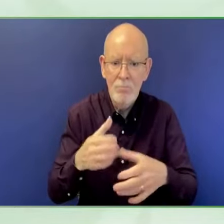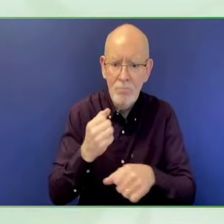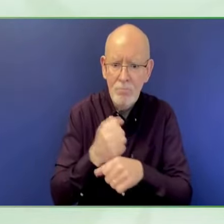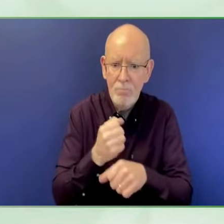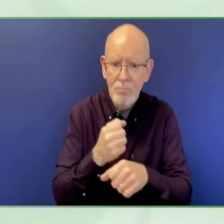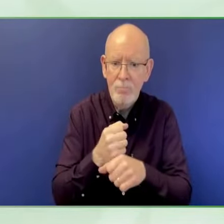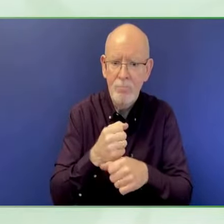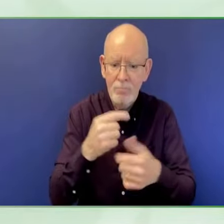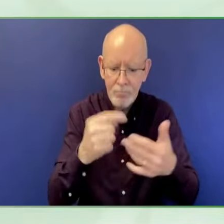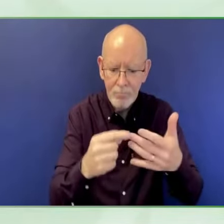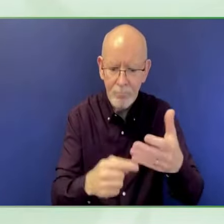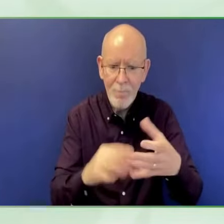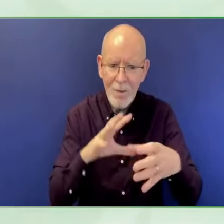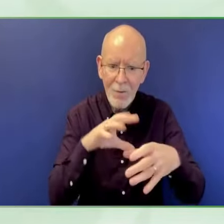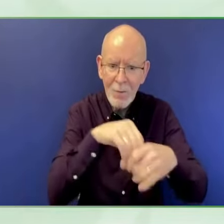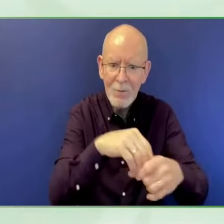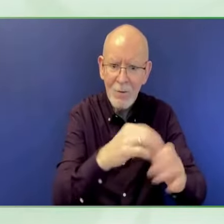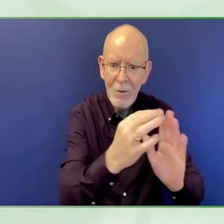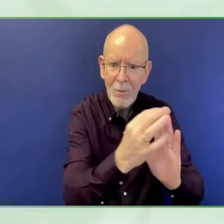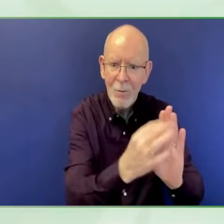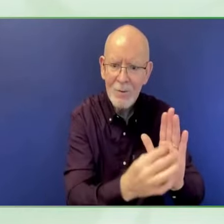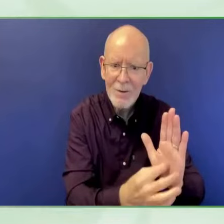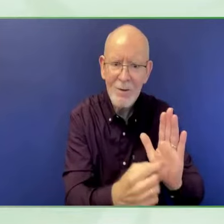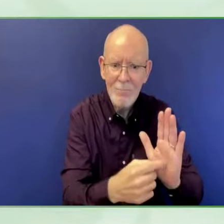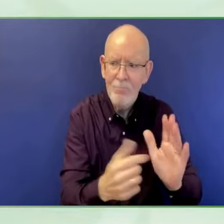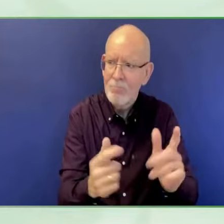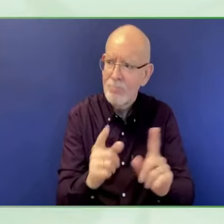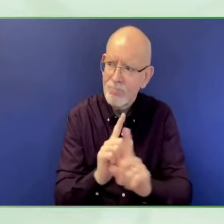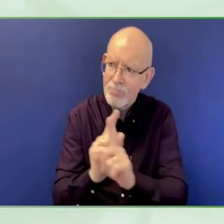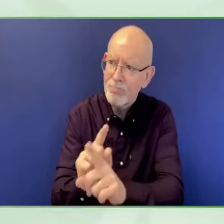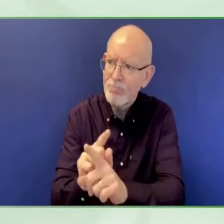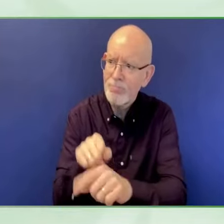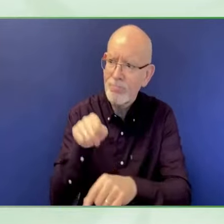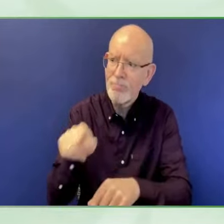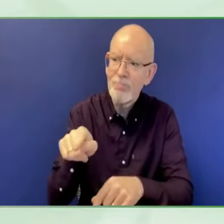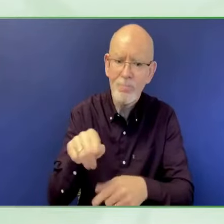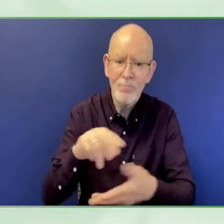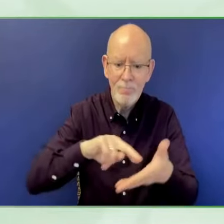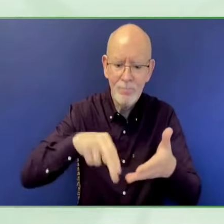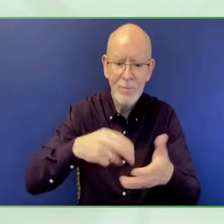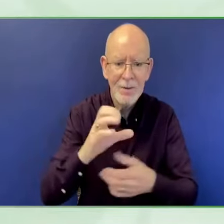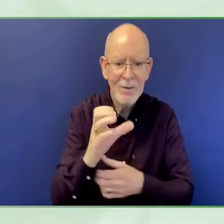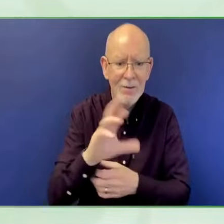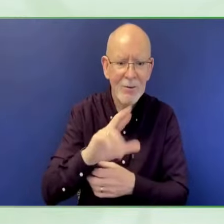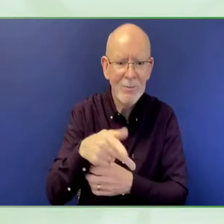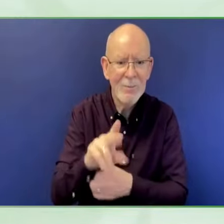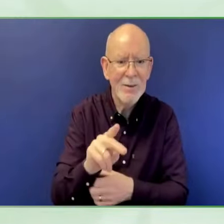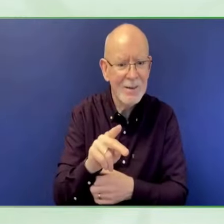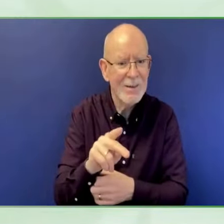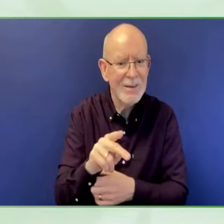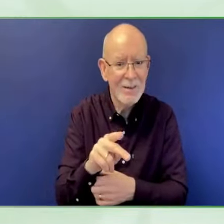Political support, having a plan, strategy, and trying to measure